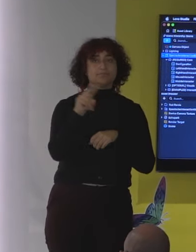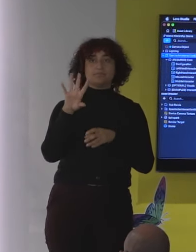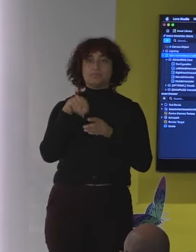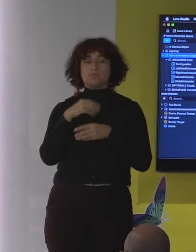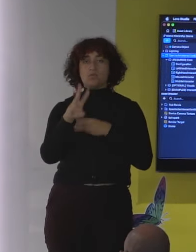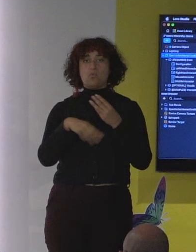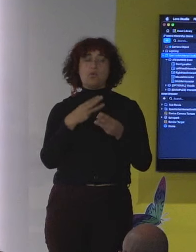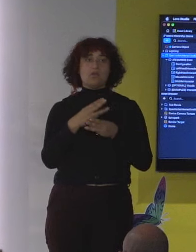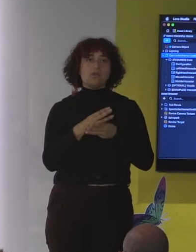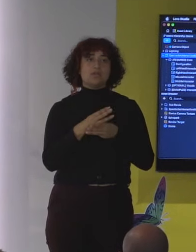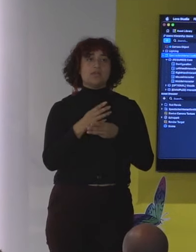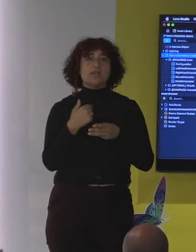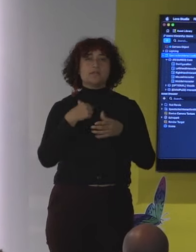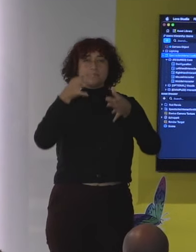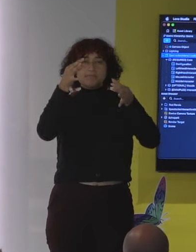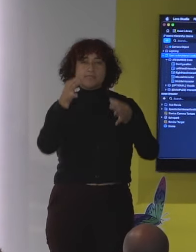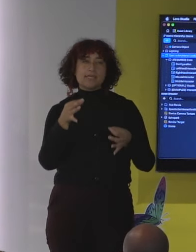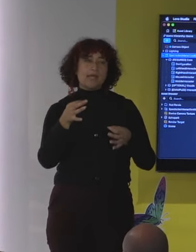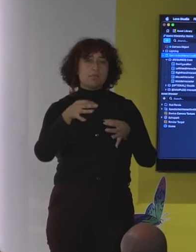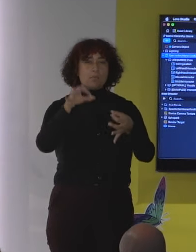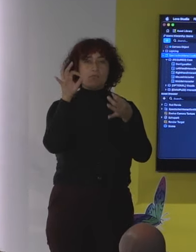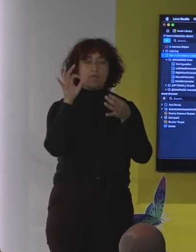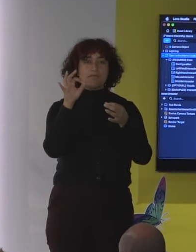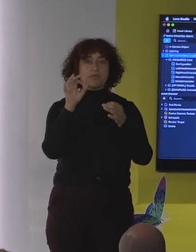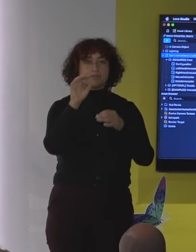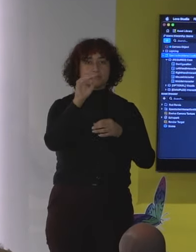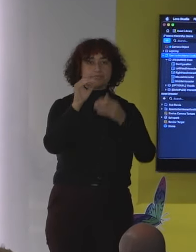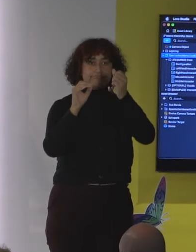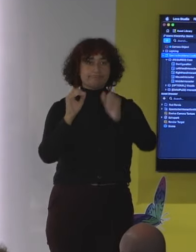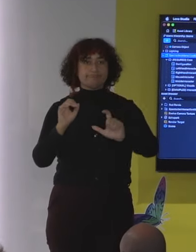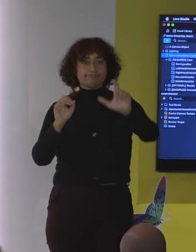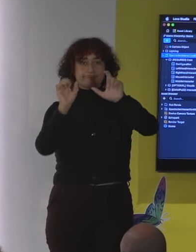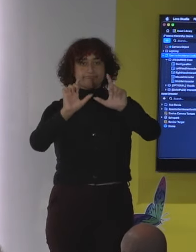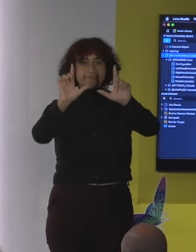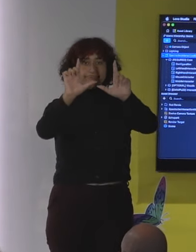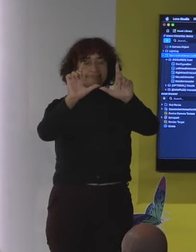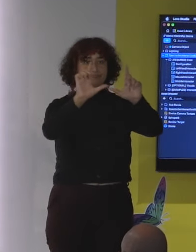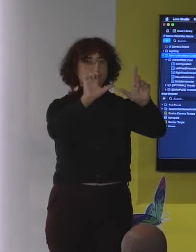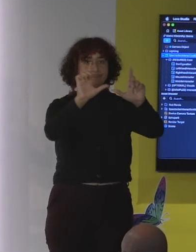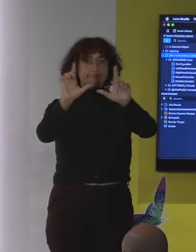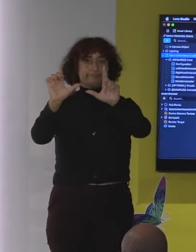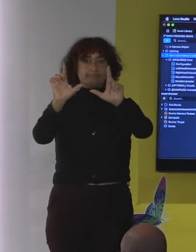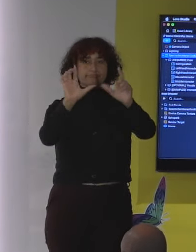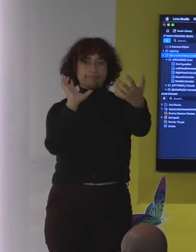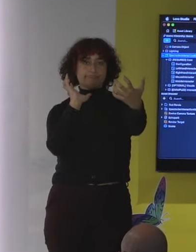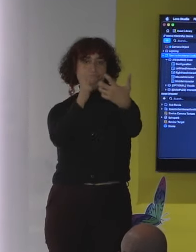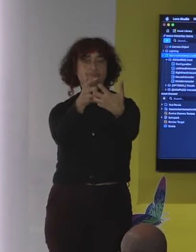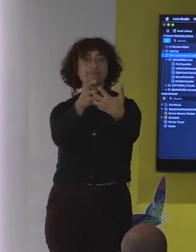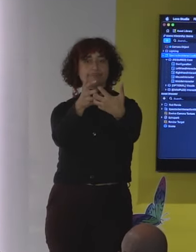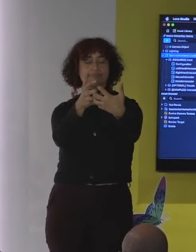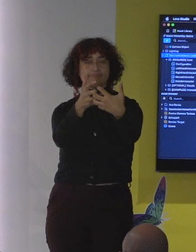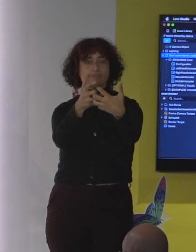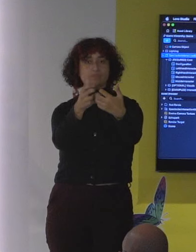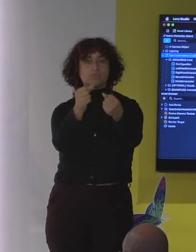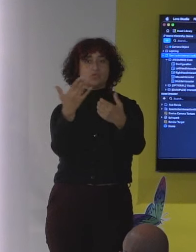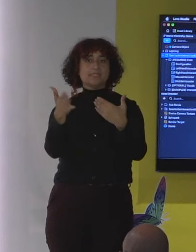it'll calculate a optimal position and billboard towards 'em. Billboarding meaning like it'll face the user, so it's easily readable.